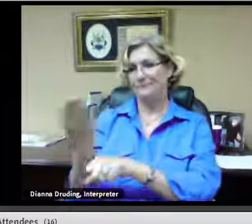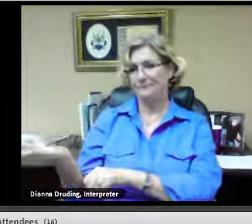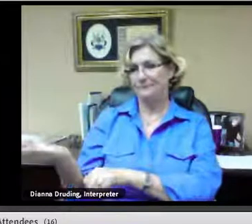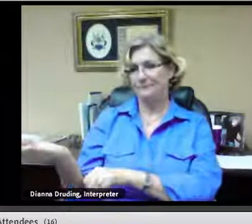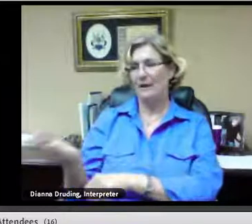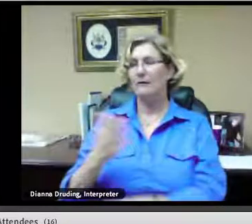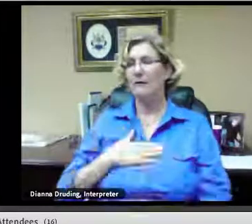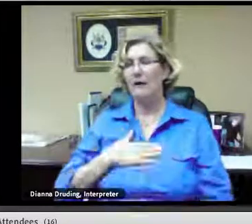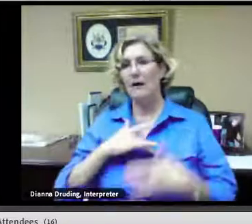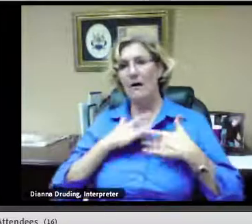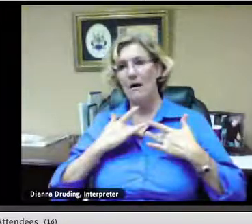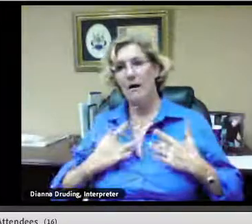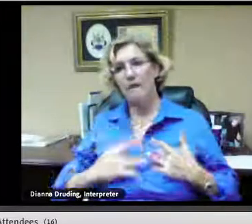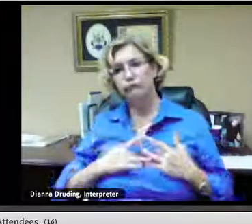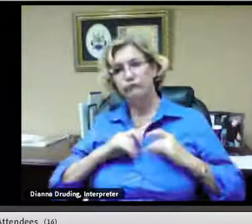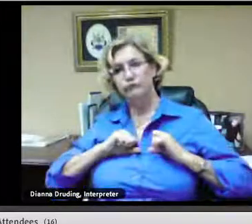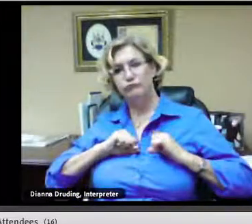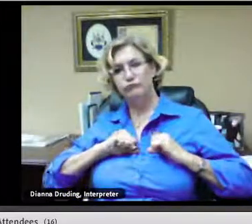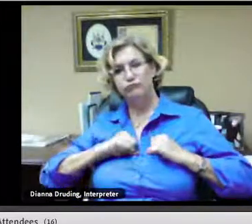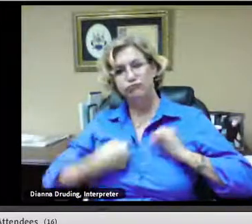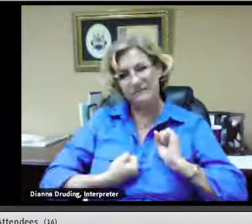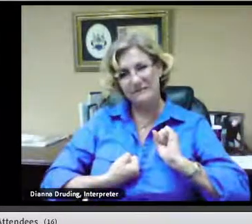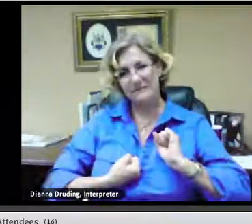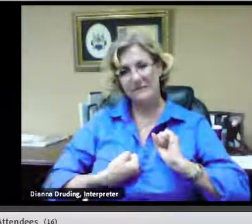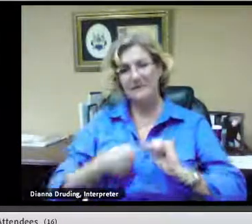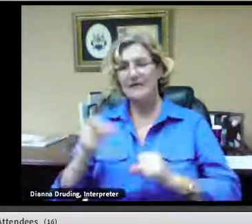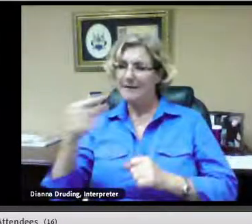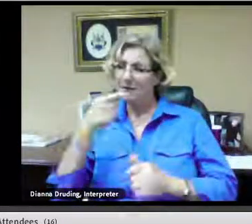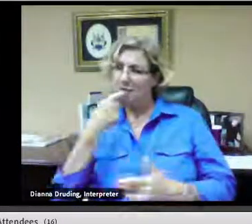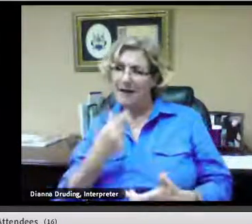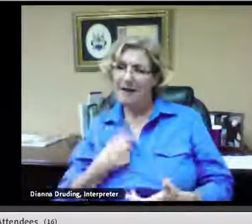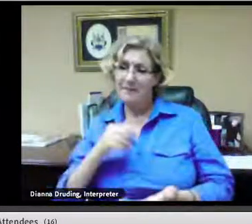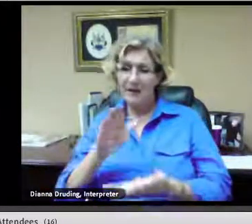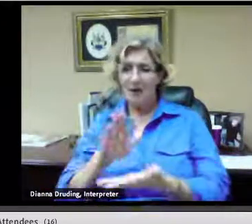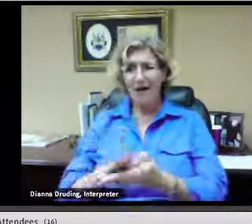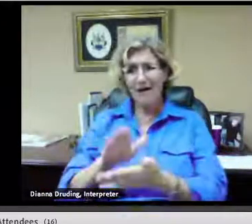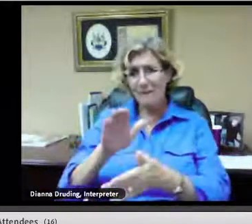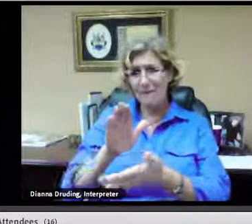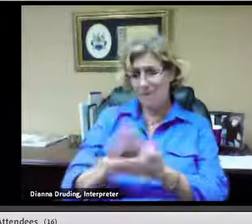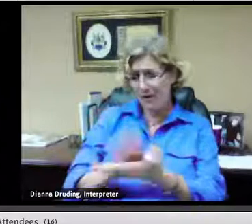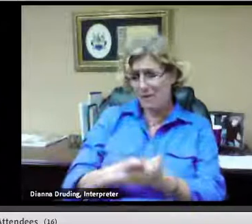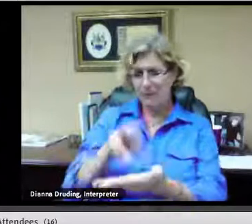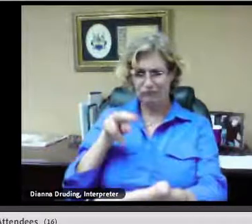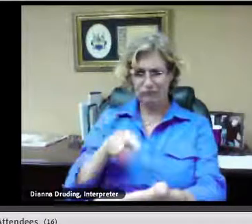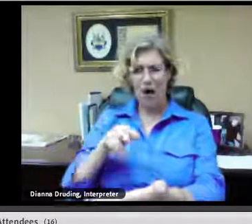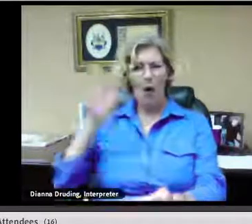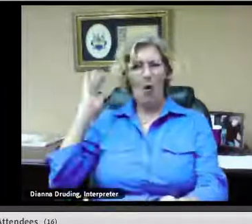He was telling me that, on paper, he looks fantastic. When he makes it to the interview, bam,